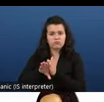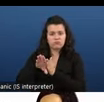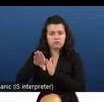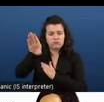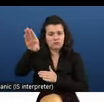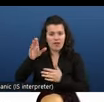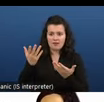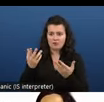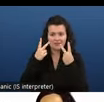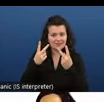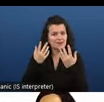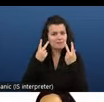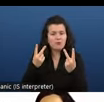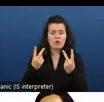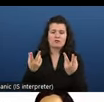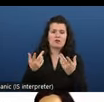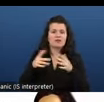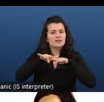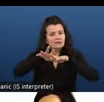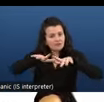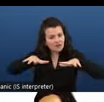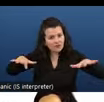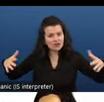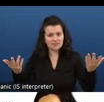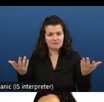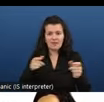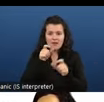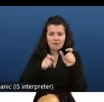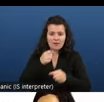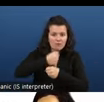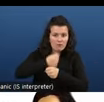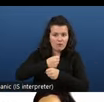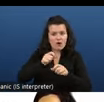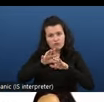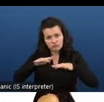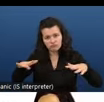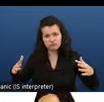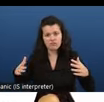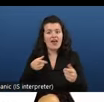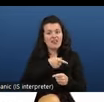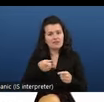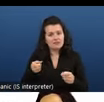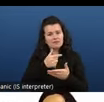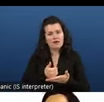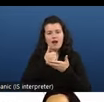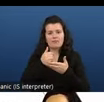population within our organization is 15:19:04 ultimately what drives innovation right. 15:19:08 And it's something that's something